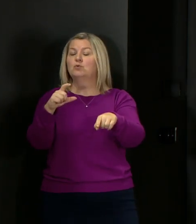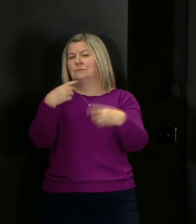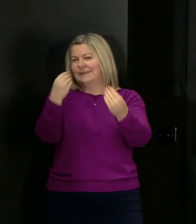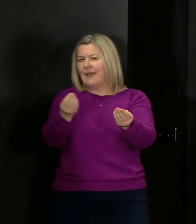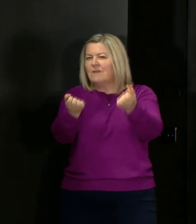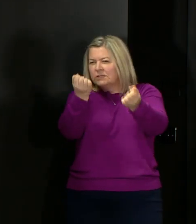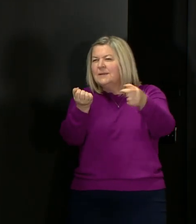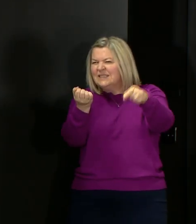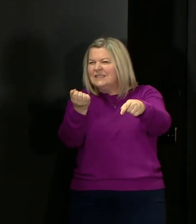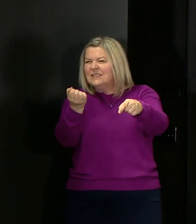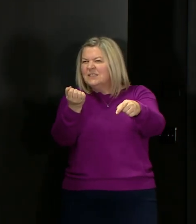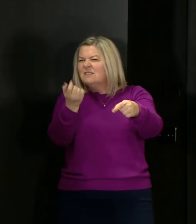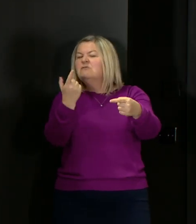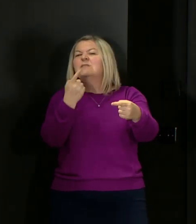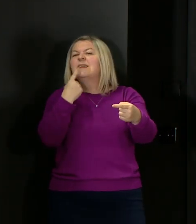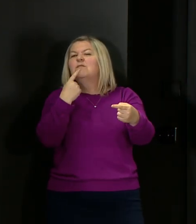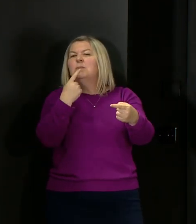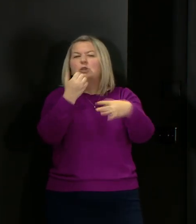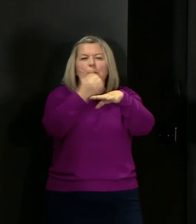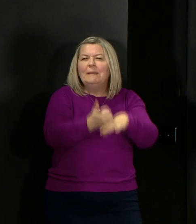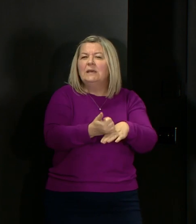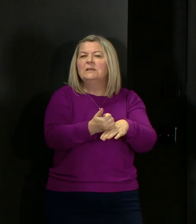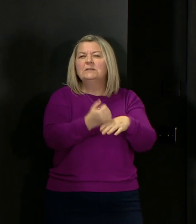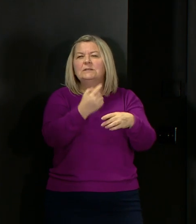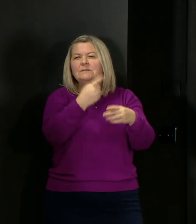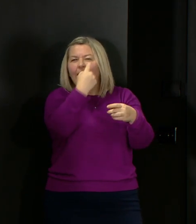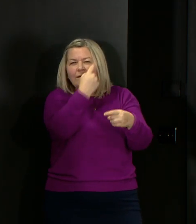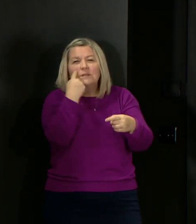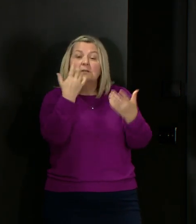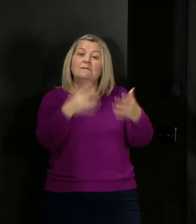extrapolations, and they were extrapolations based on data that we had from other sources,